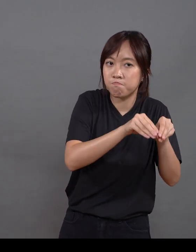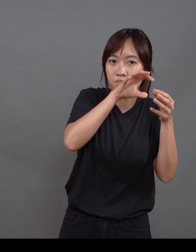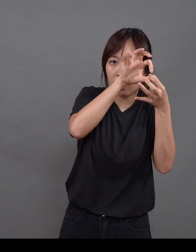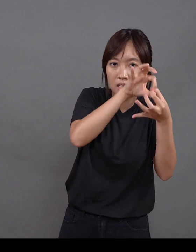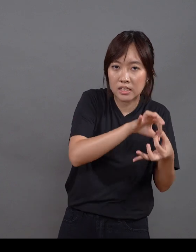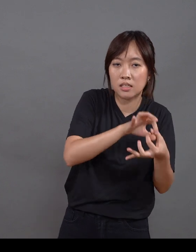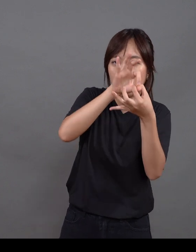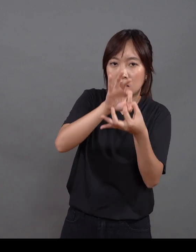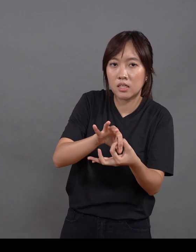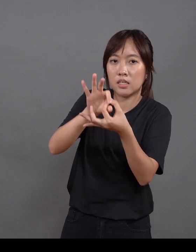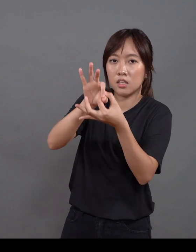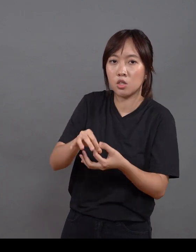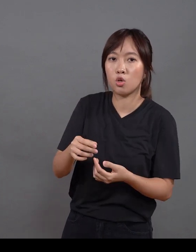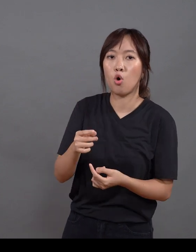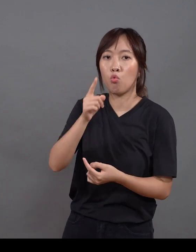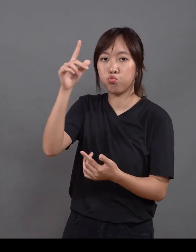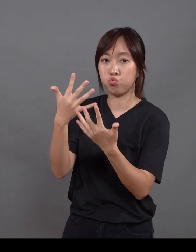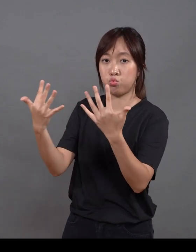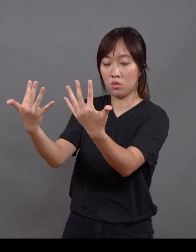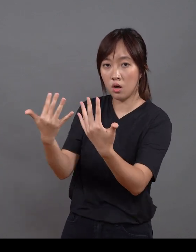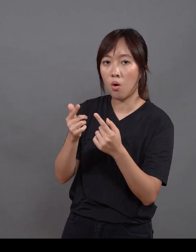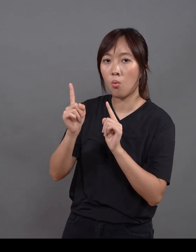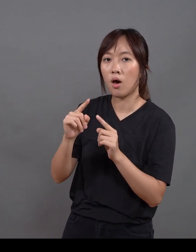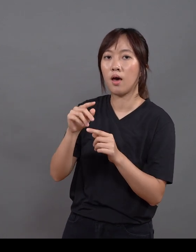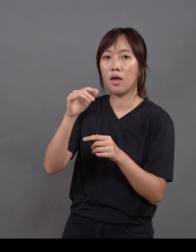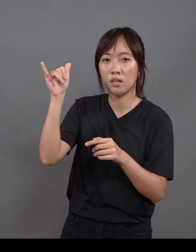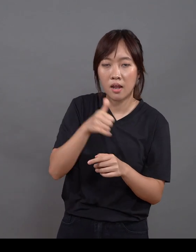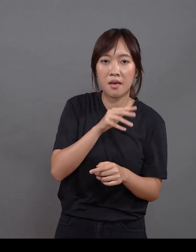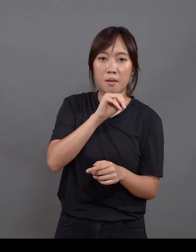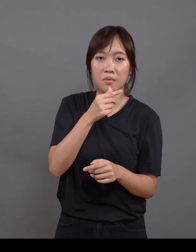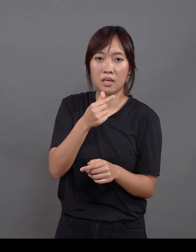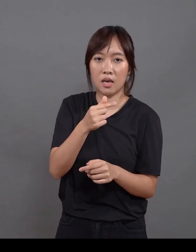The titles connect these fragmented pieces of information together and allow visitors to see